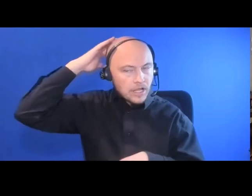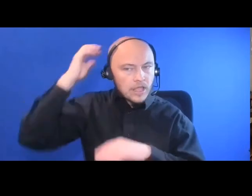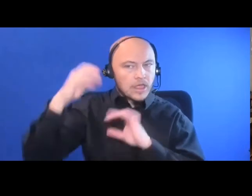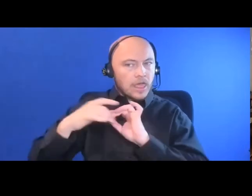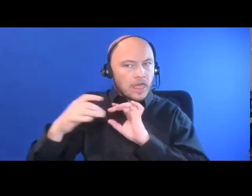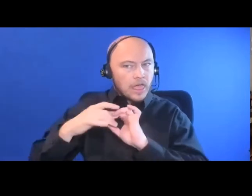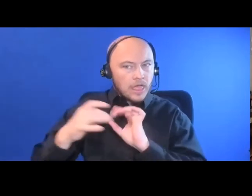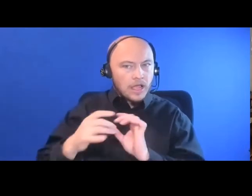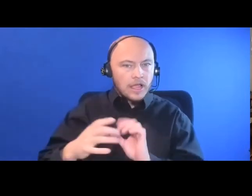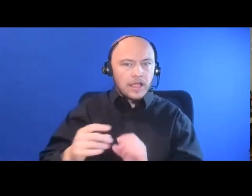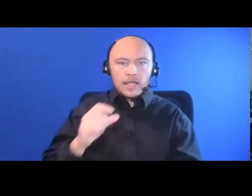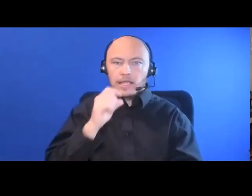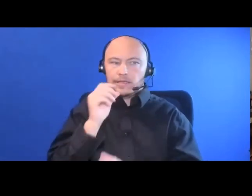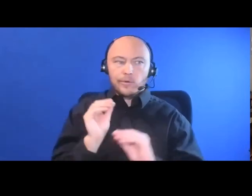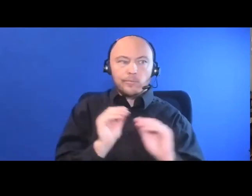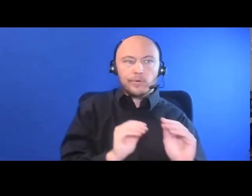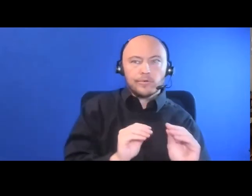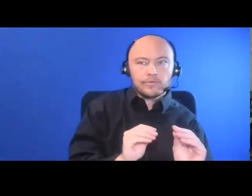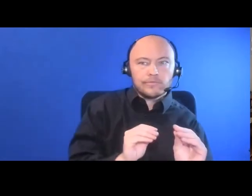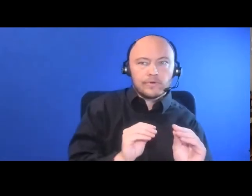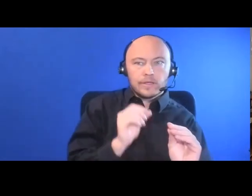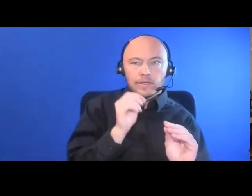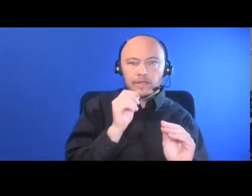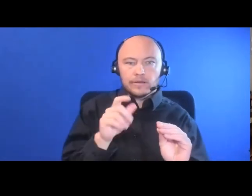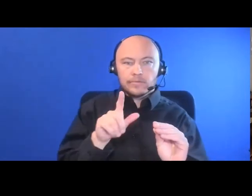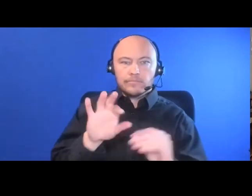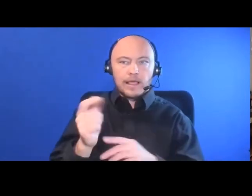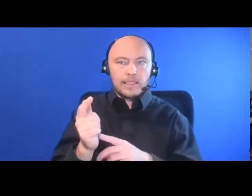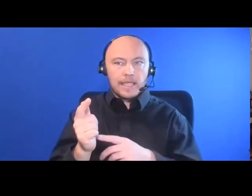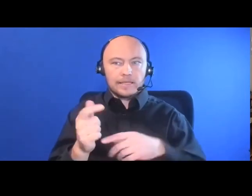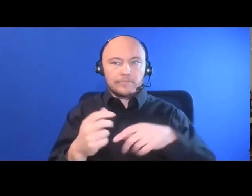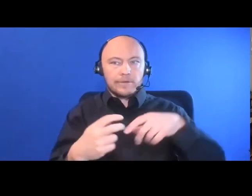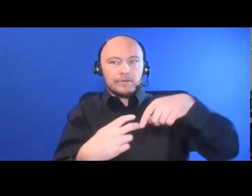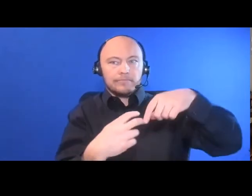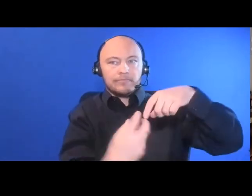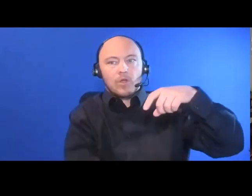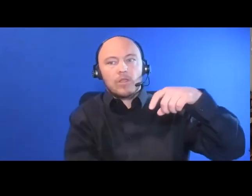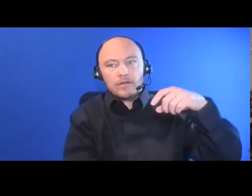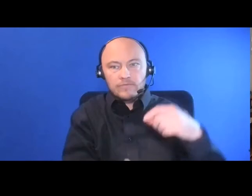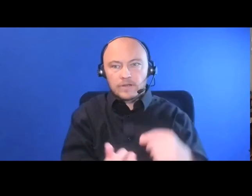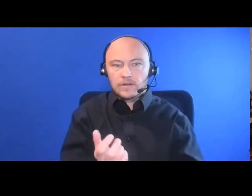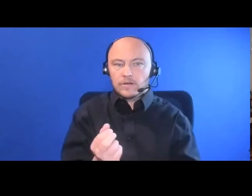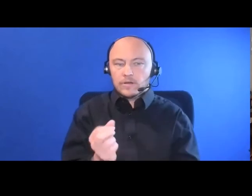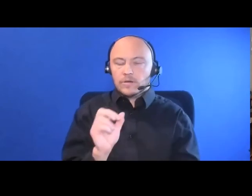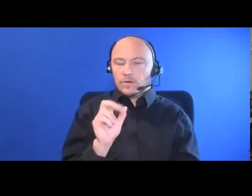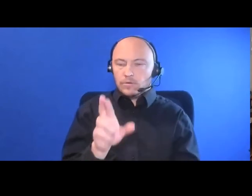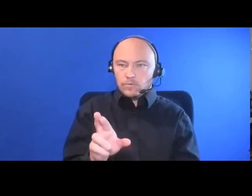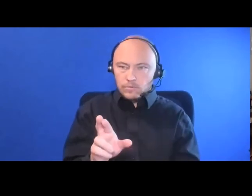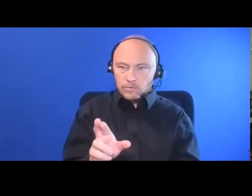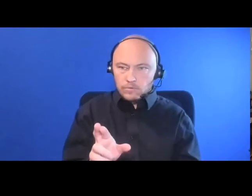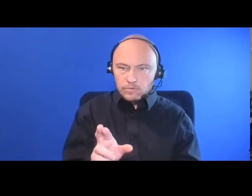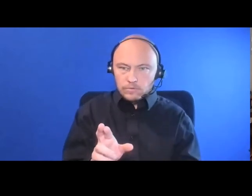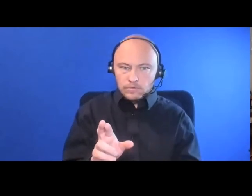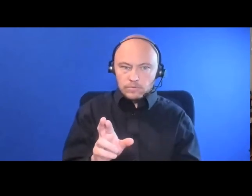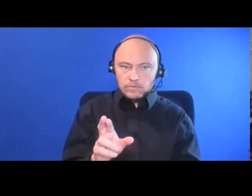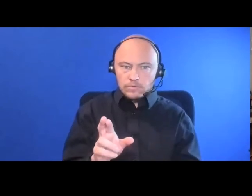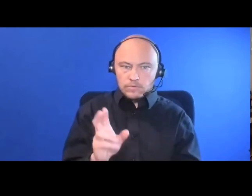"I better not move this way because my leg might fall off," or I better take that path